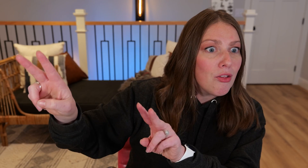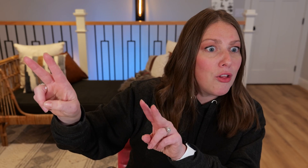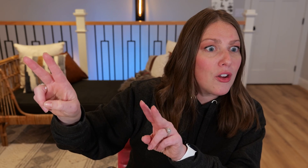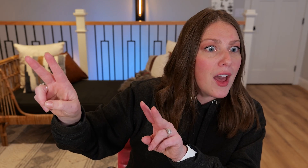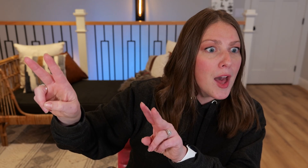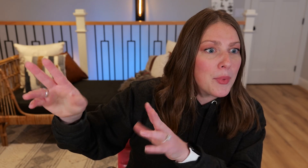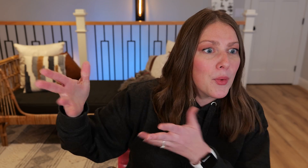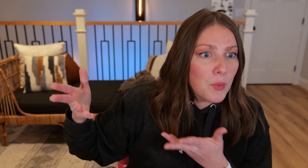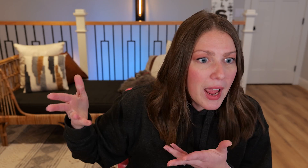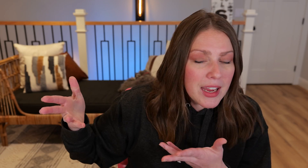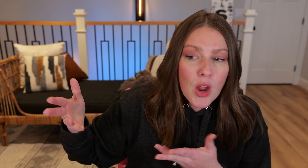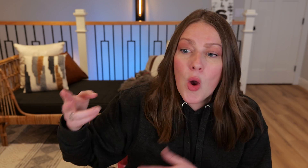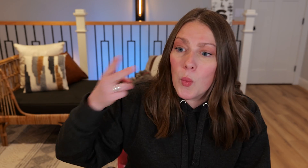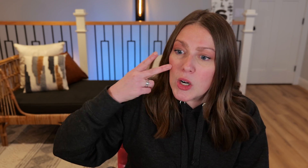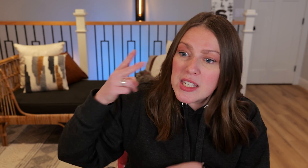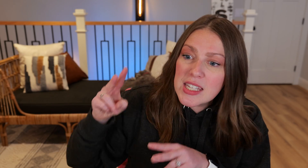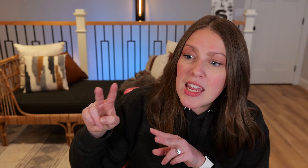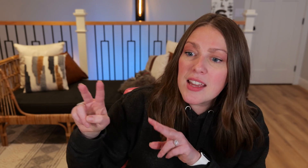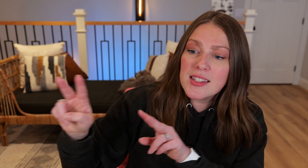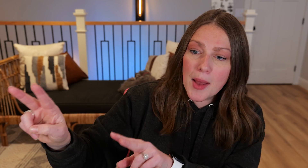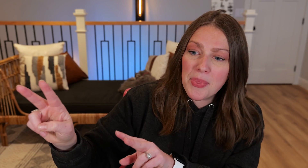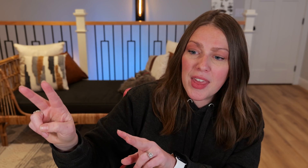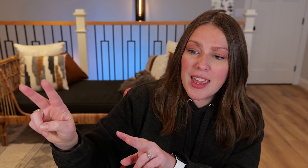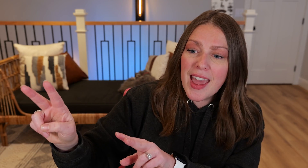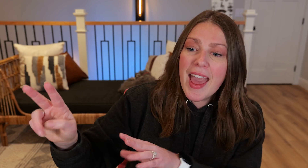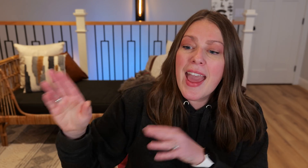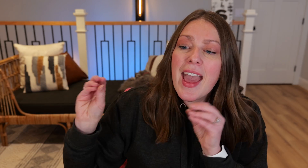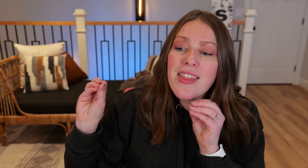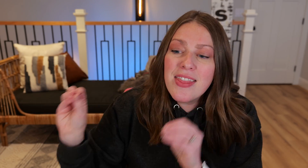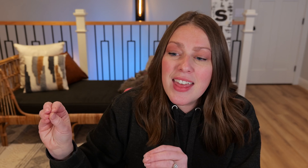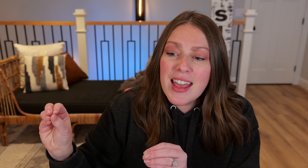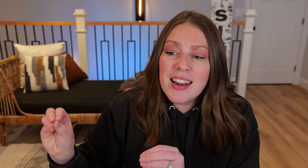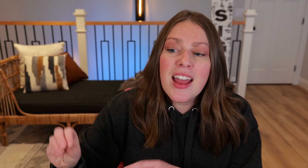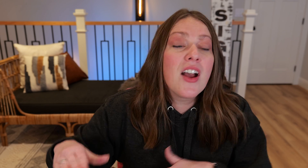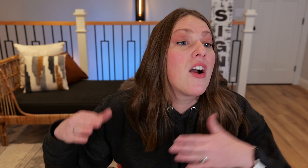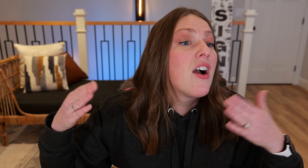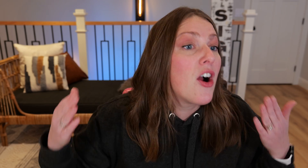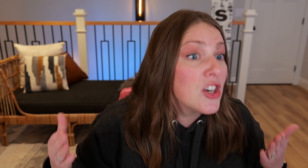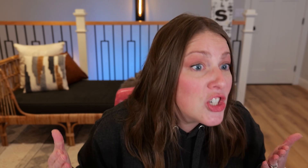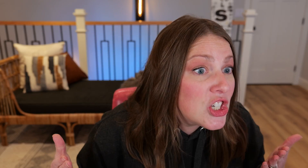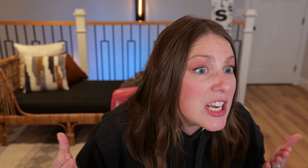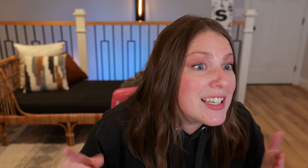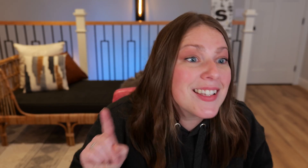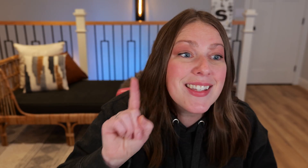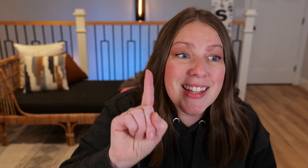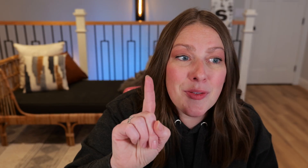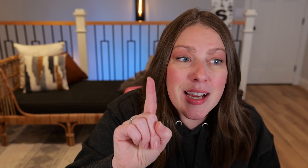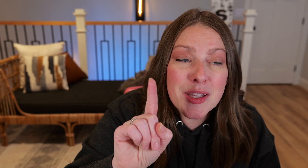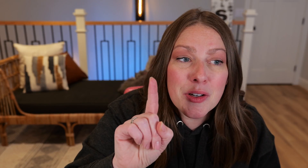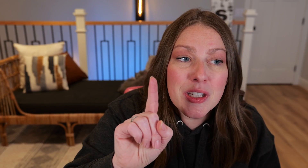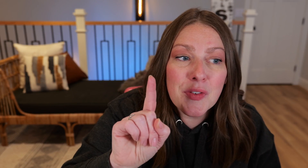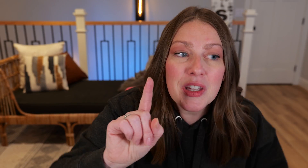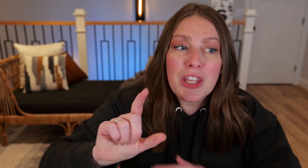look up. Right. We're seeing something. And then she does the sunrise a little differently.